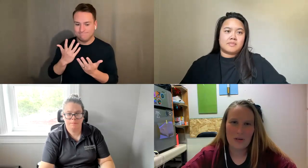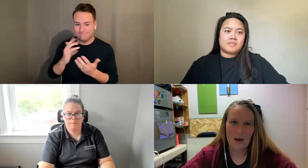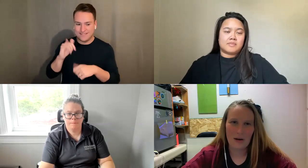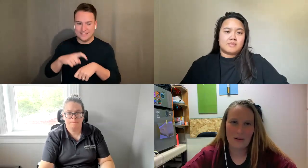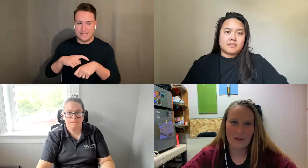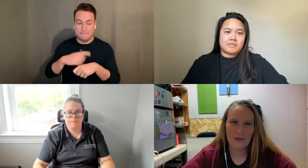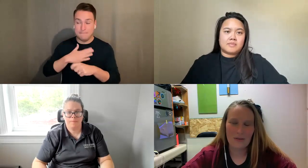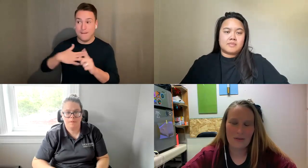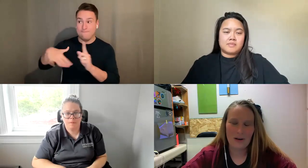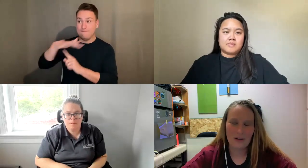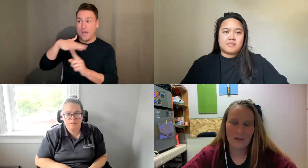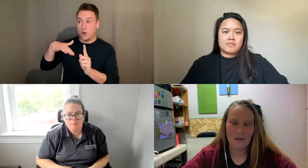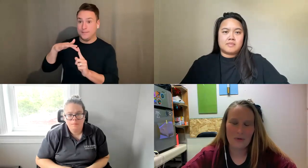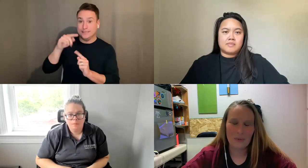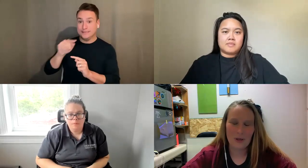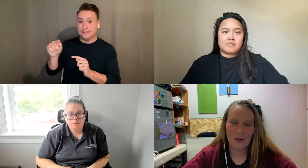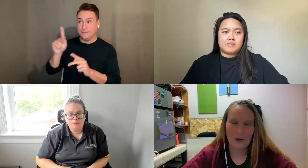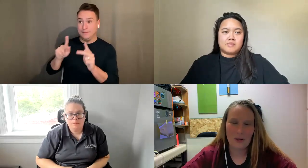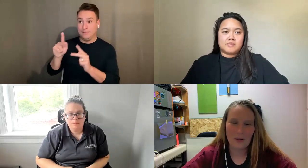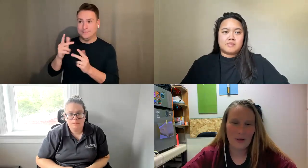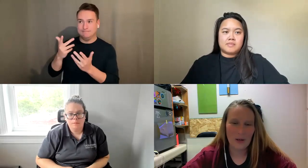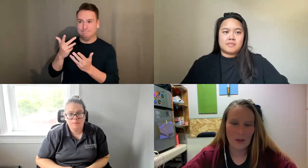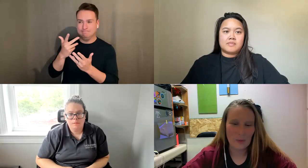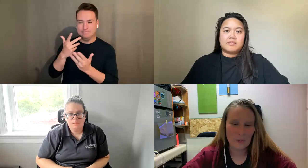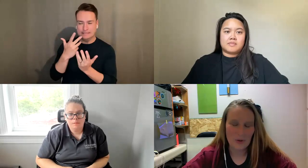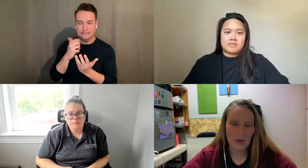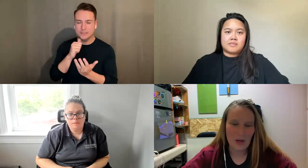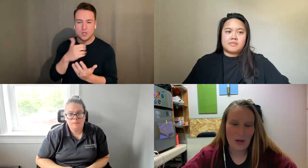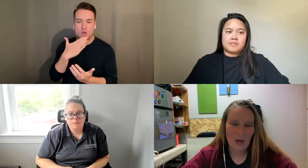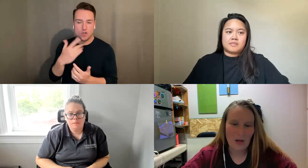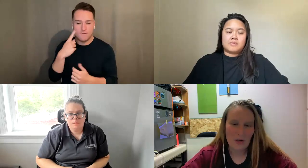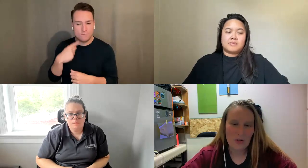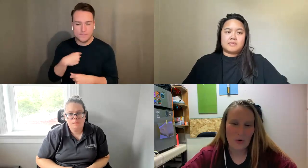was not good for me at all.